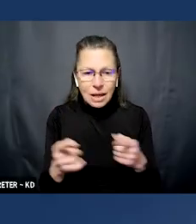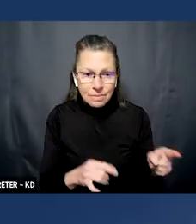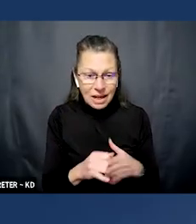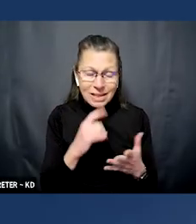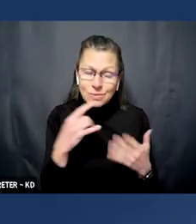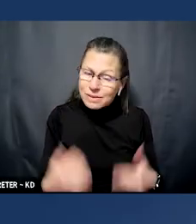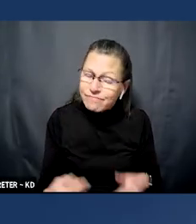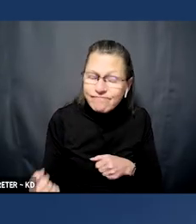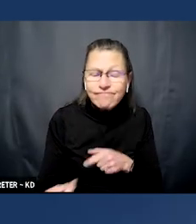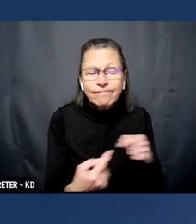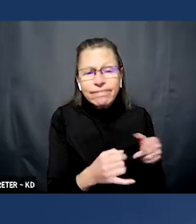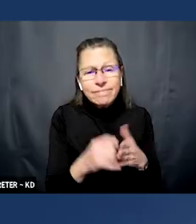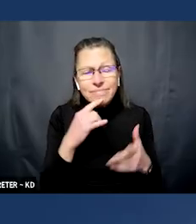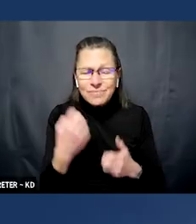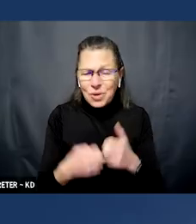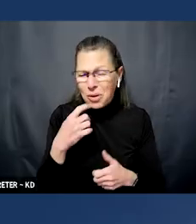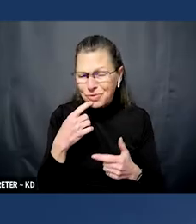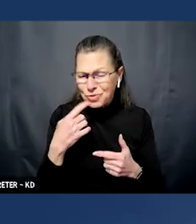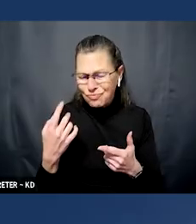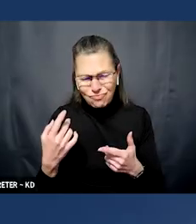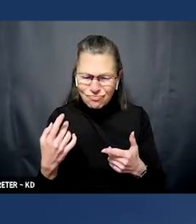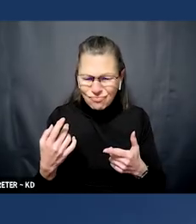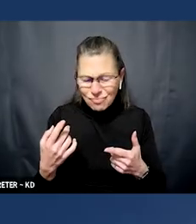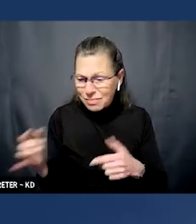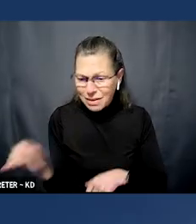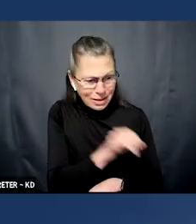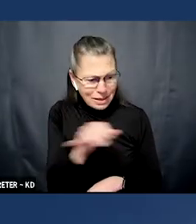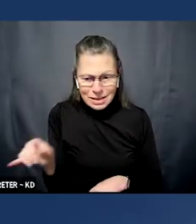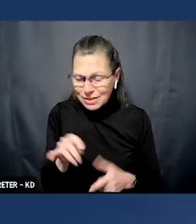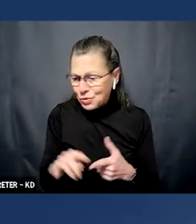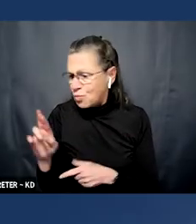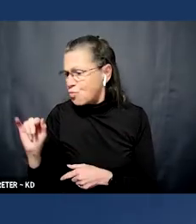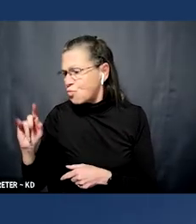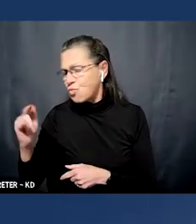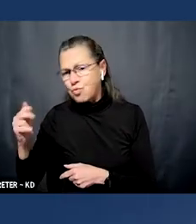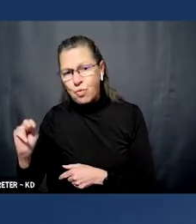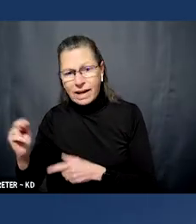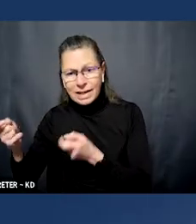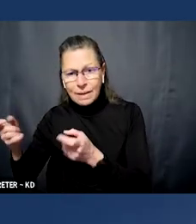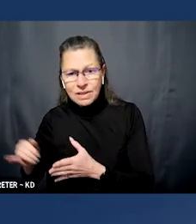administration and the Reagan administration in the 1980s, with lack of regard for human life in